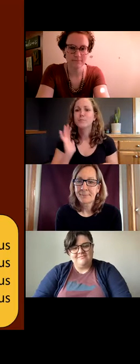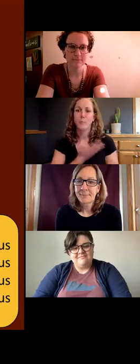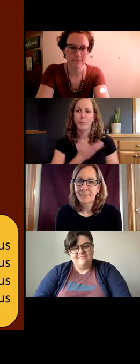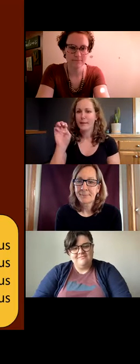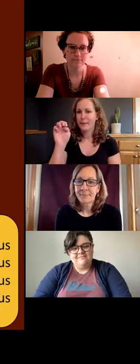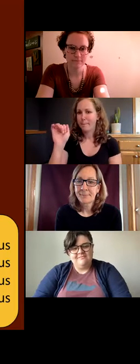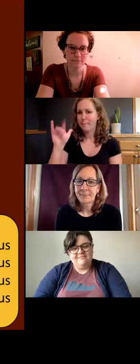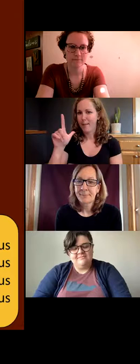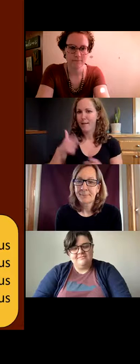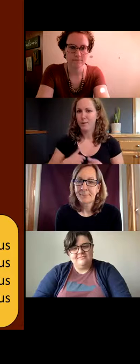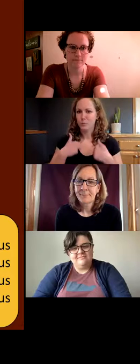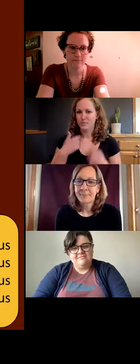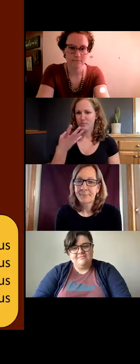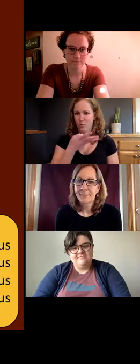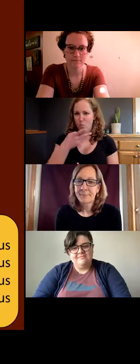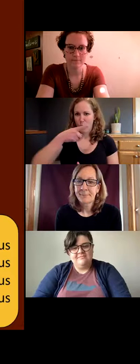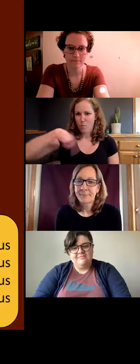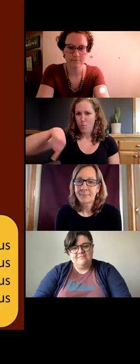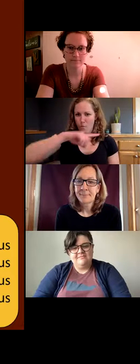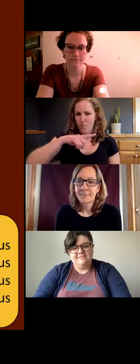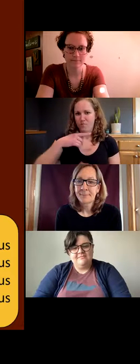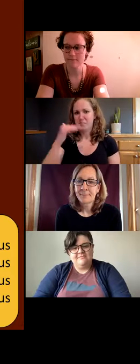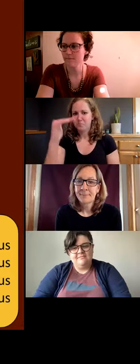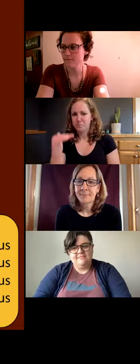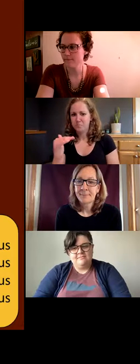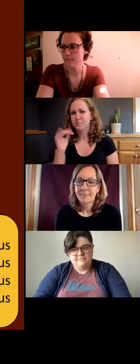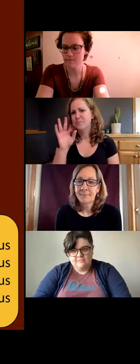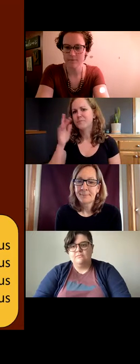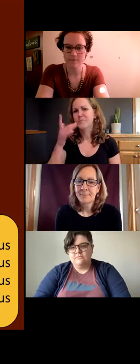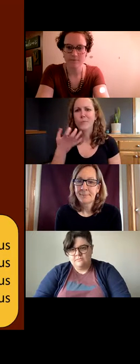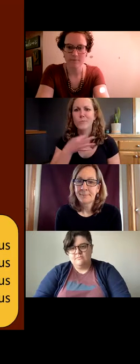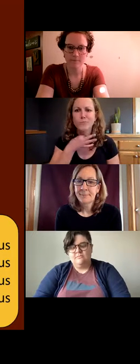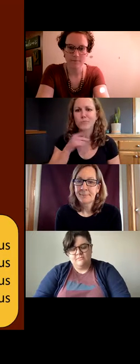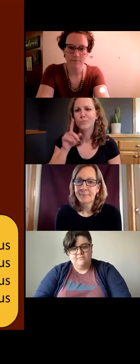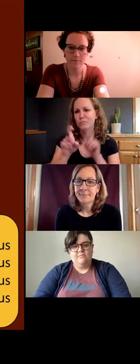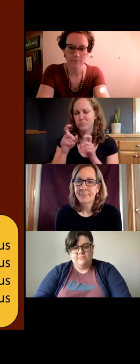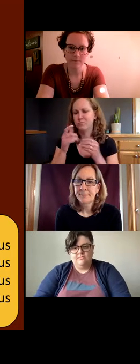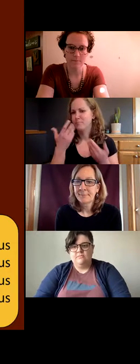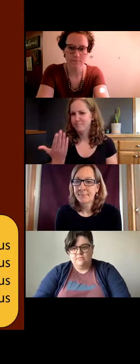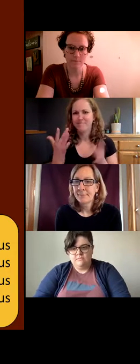You'll be able to view those. You can see our email addresses for the four of us that are listed here. If you're curious to ask us more questions, feel free to reach out at any time.